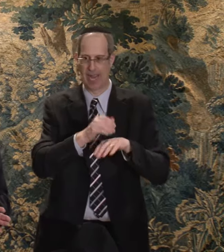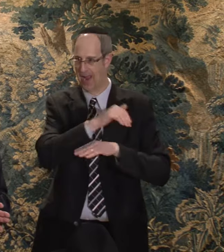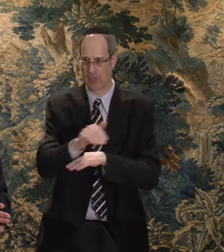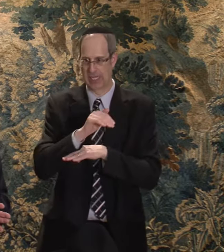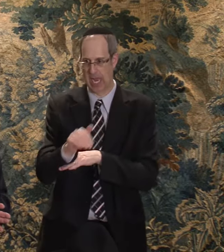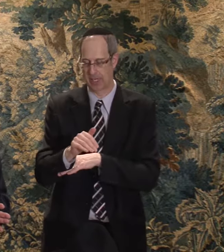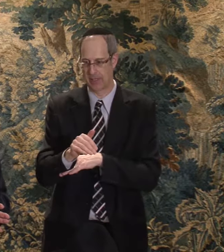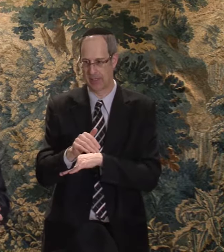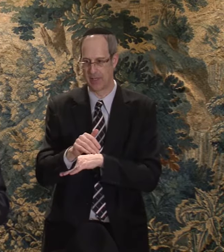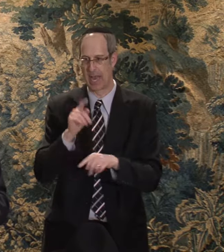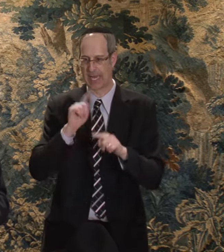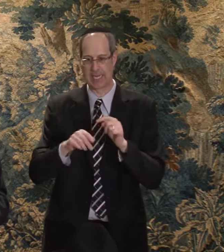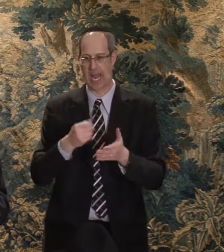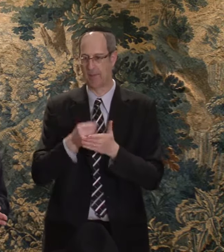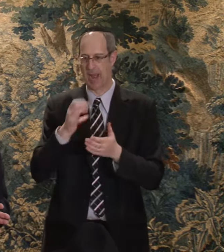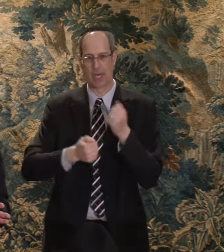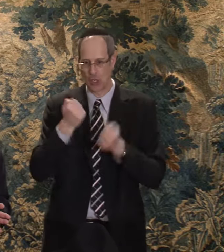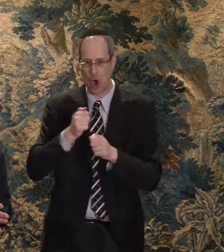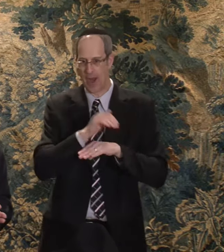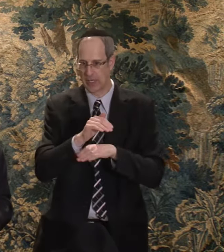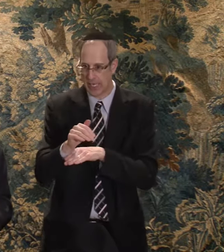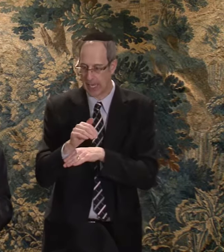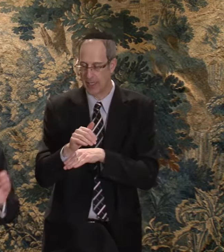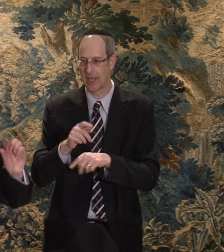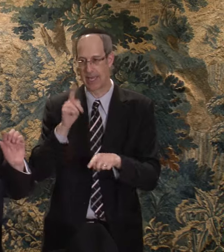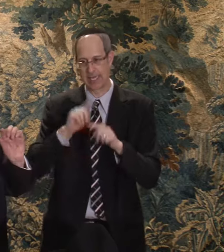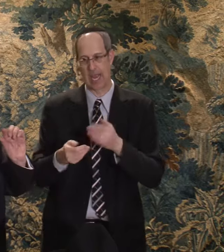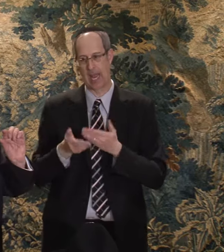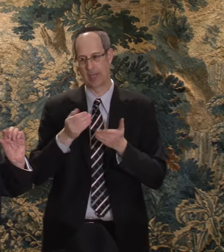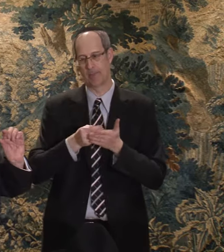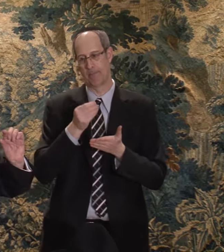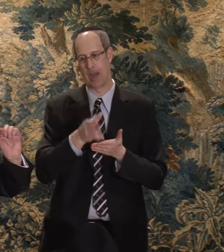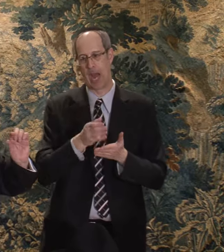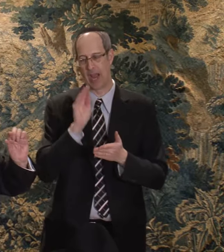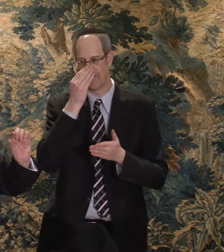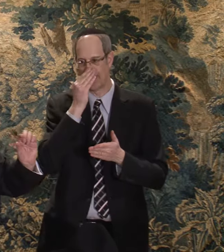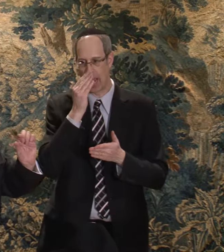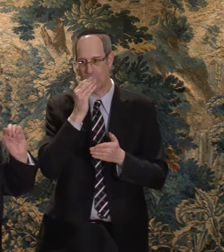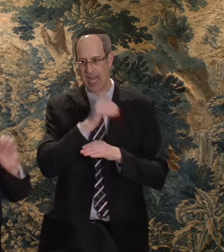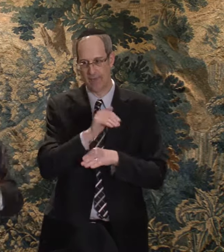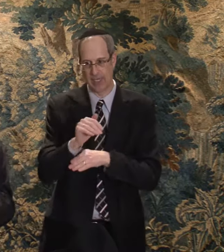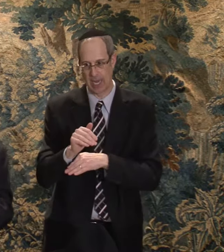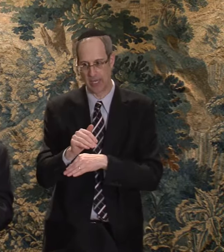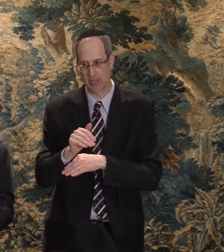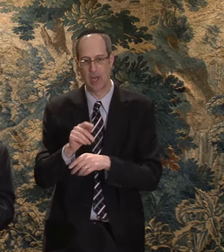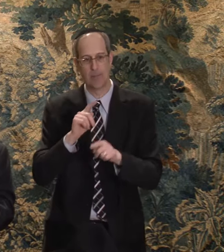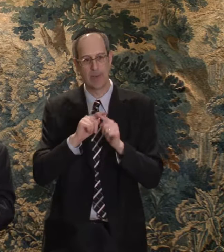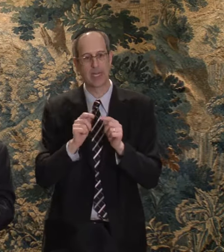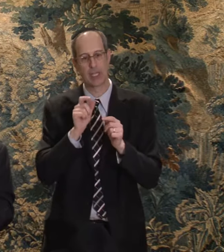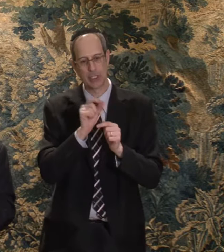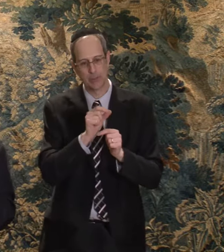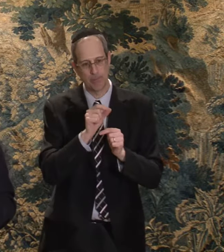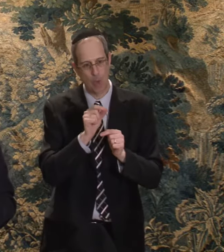can't buy a car every night you're not buying flowers every night but it's the small things in marriage that build a relationship and it's the small things